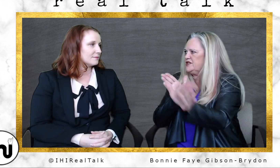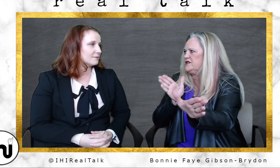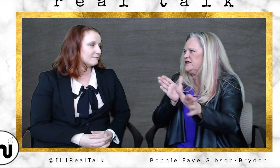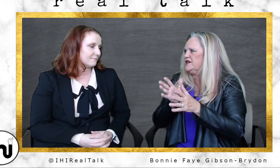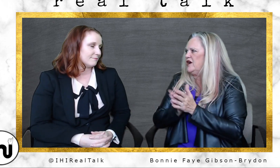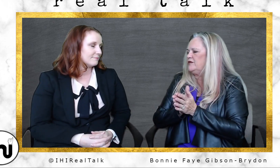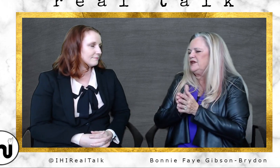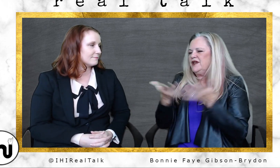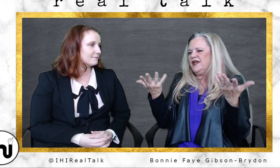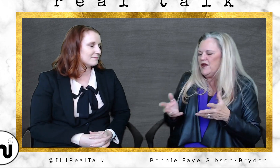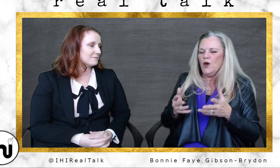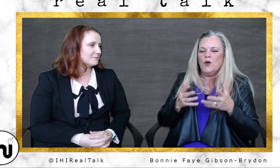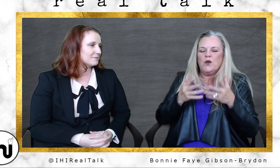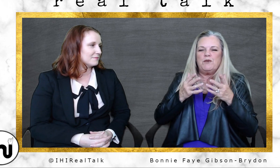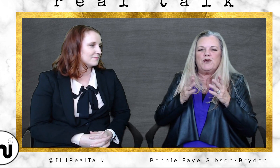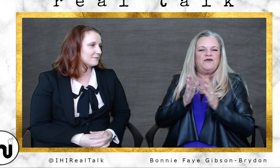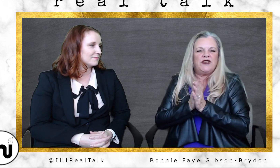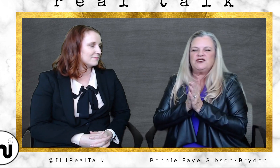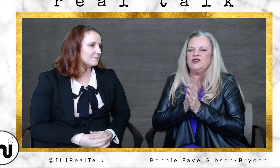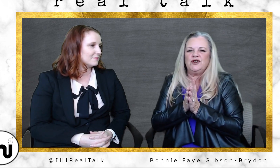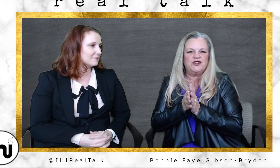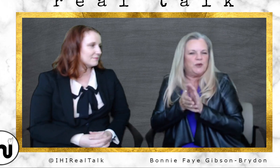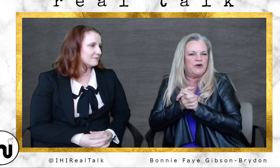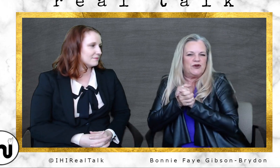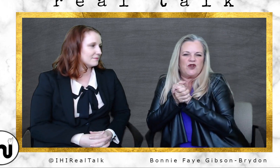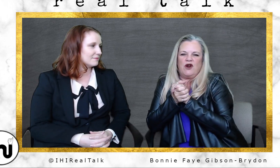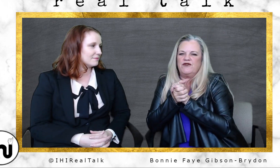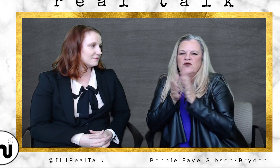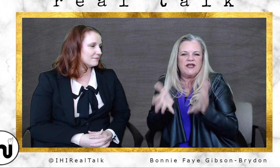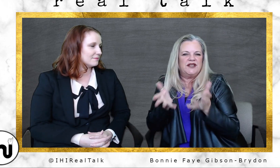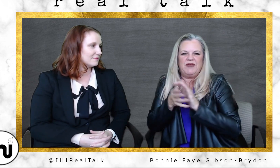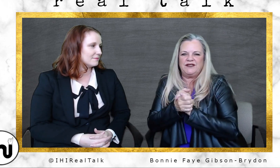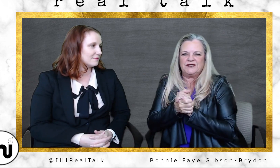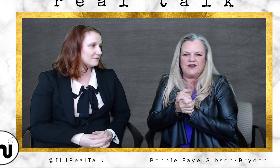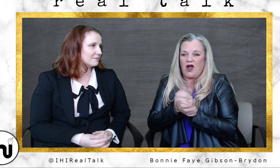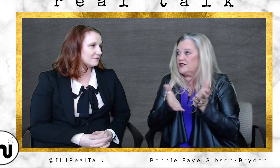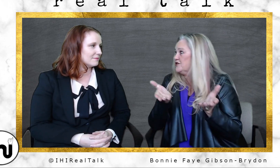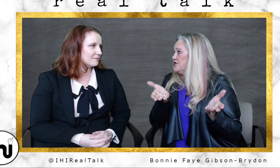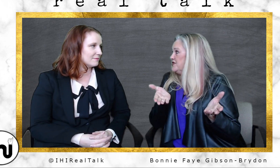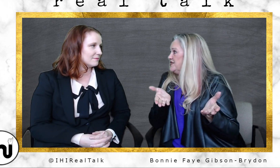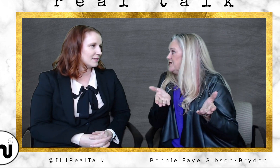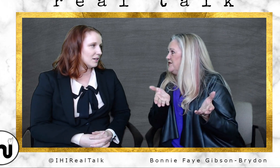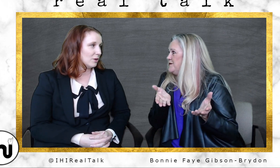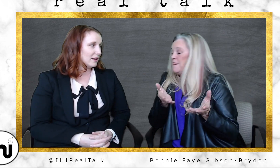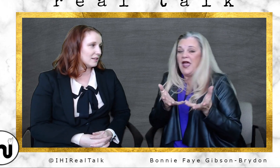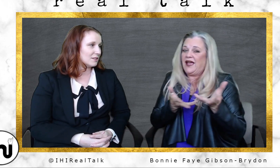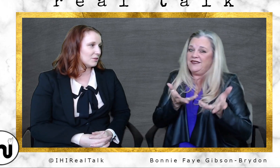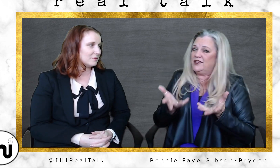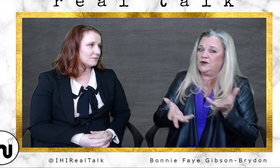you know... Professional interpreters are freaking amazing! Don't you think so? Desrée: Oh, I think so.